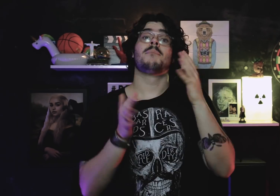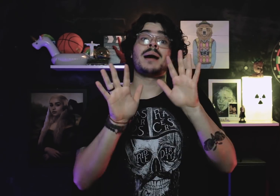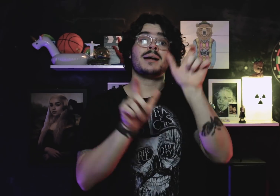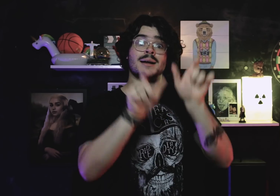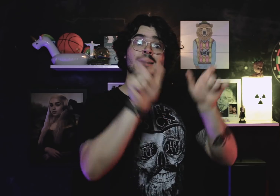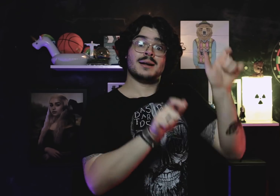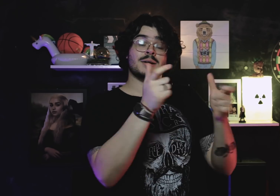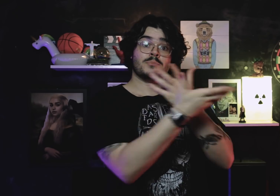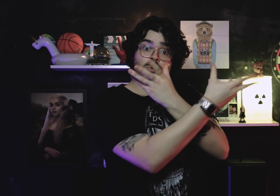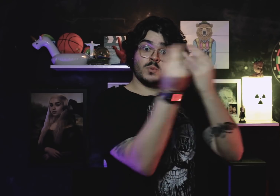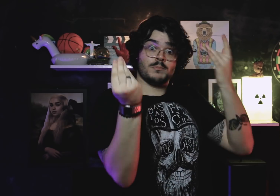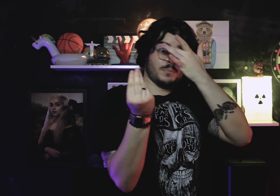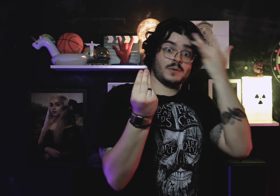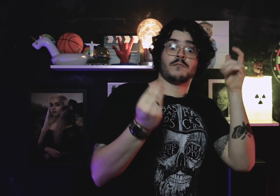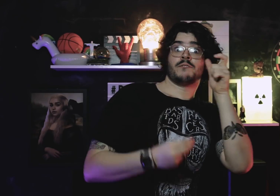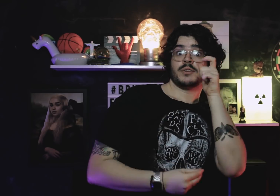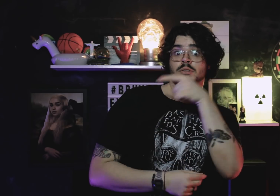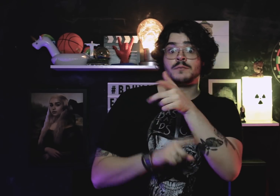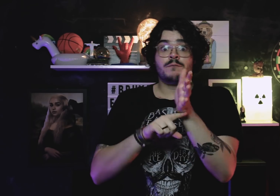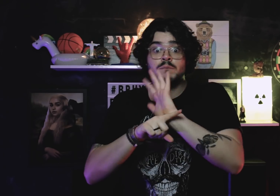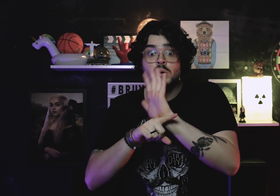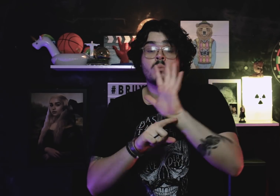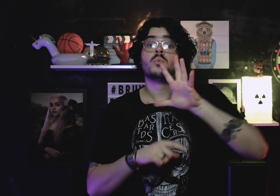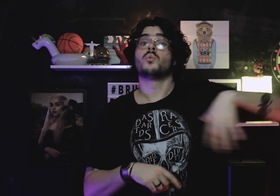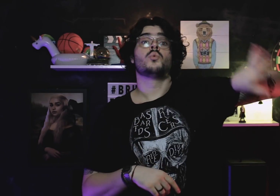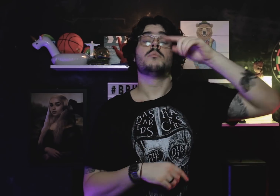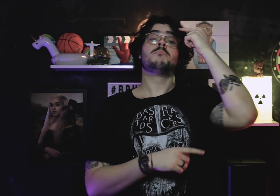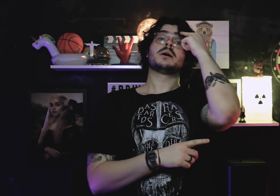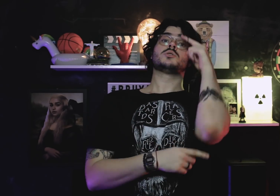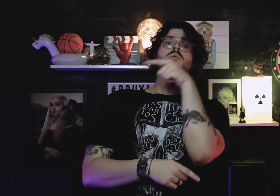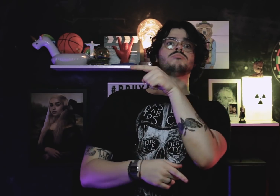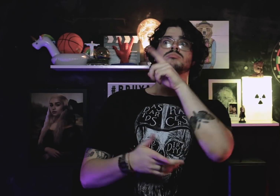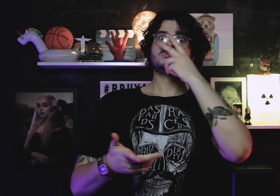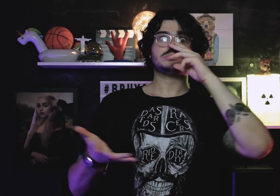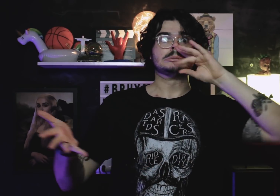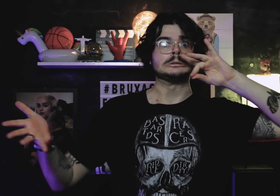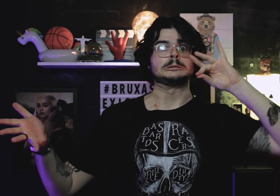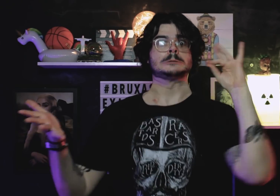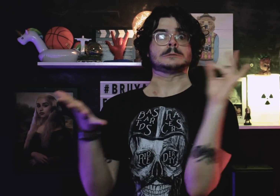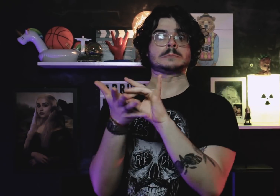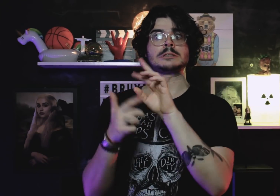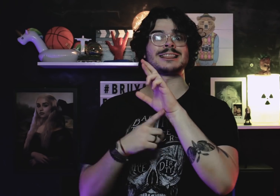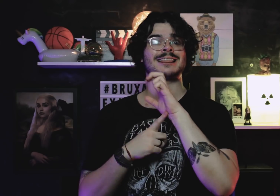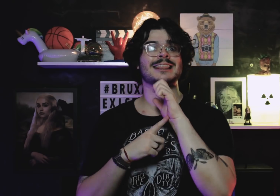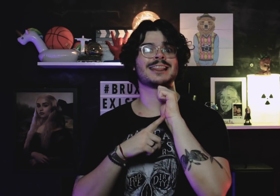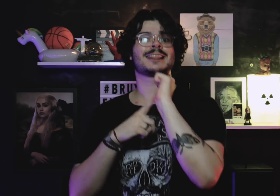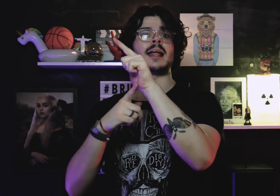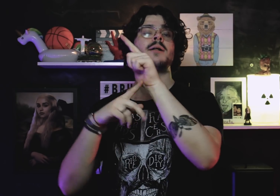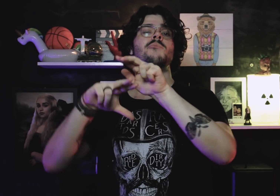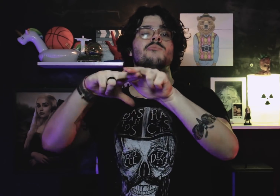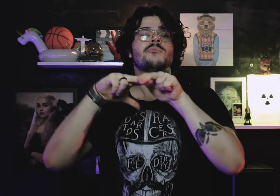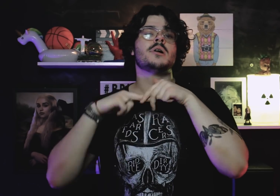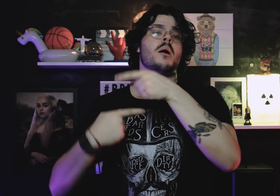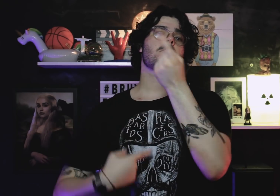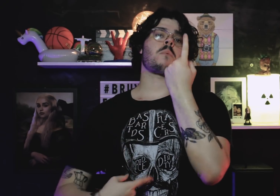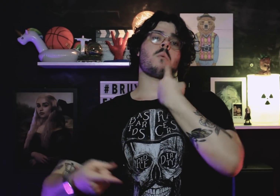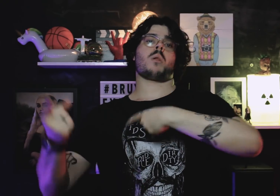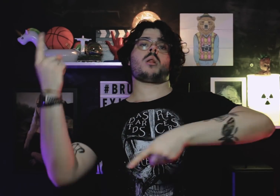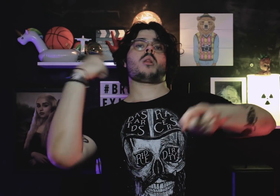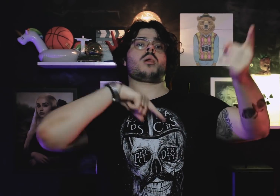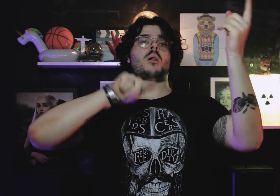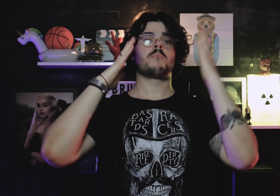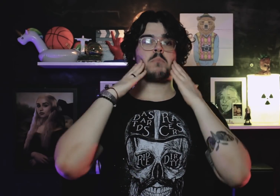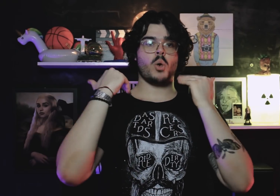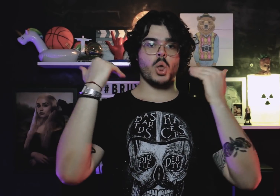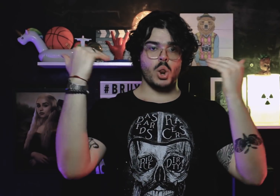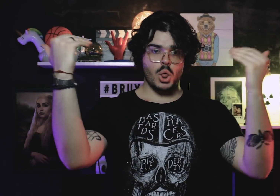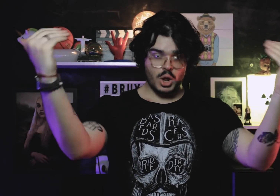Many people believed in the documentary and thus became a worldwide success.